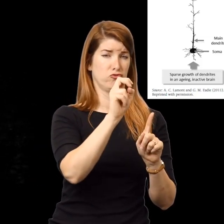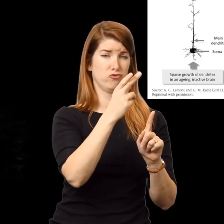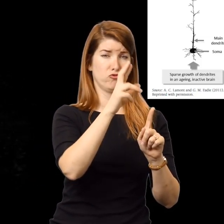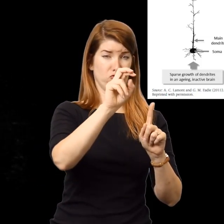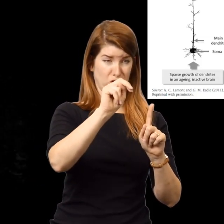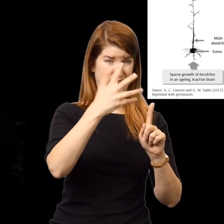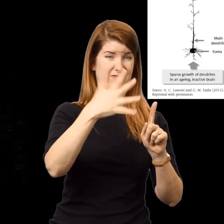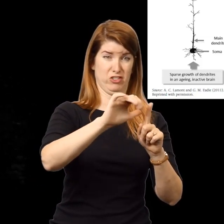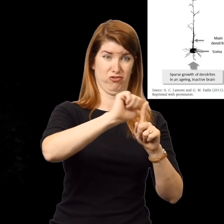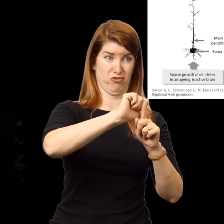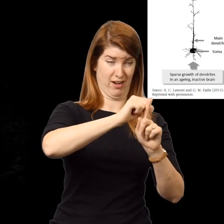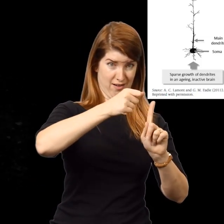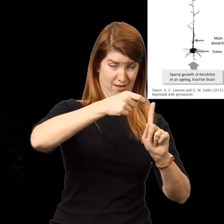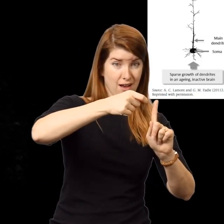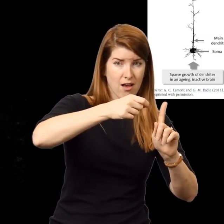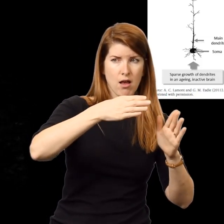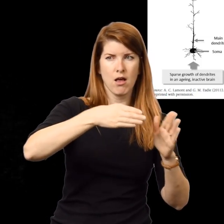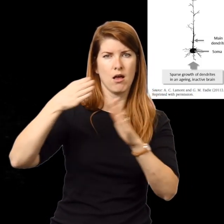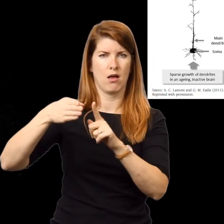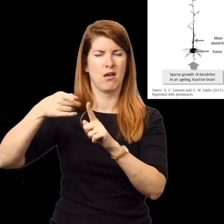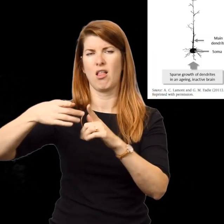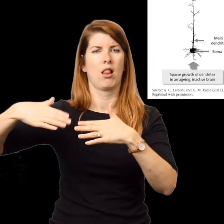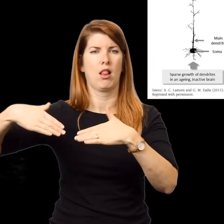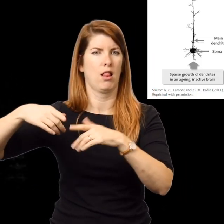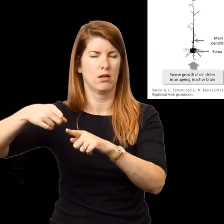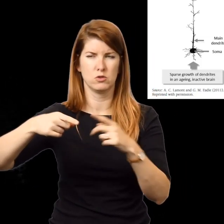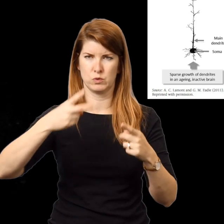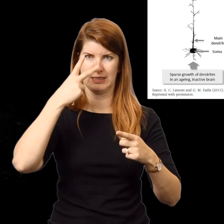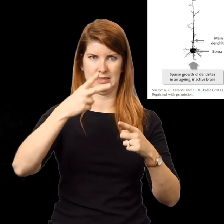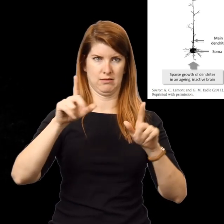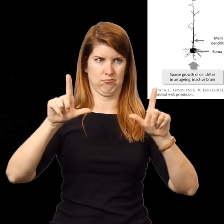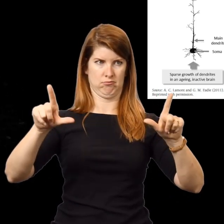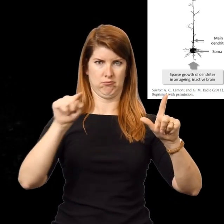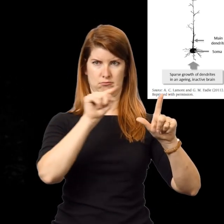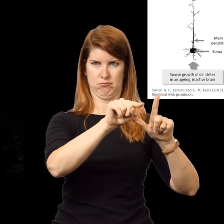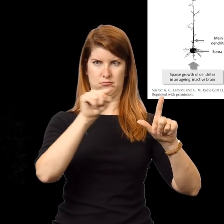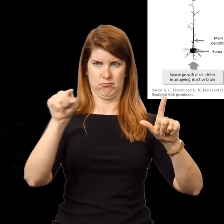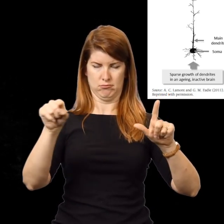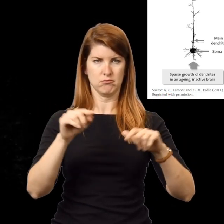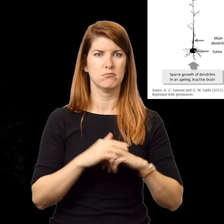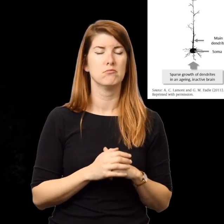and one that has not been trained. And you can see in the slide the neuron